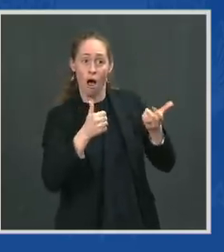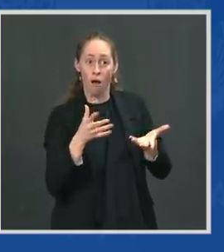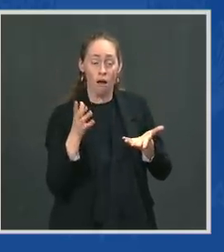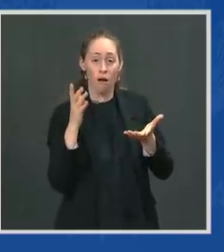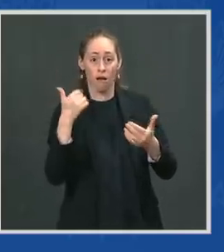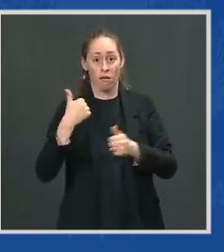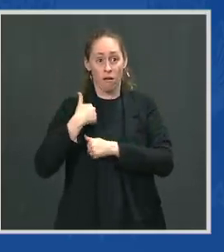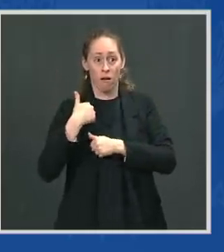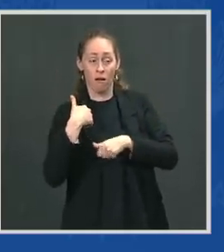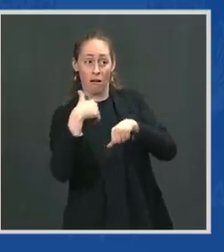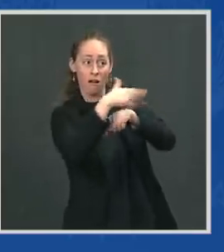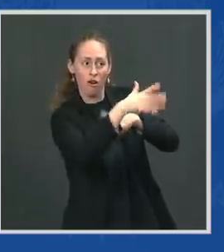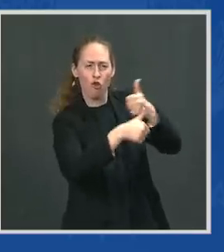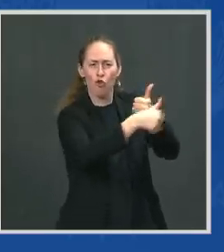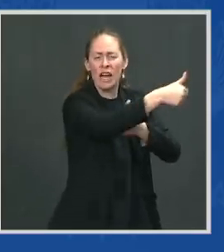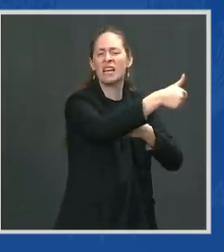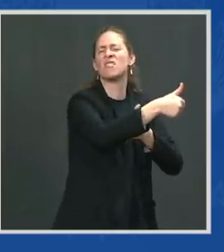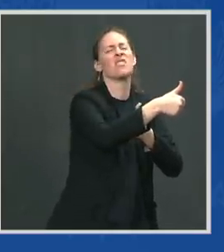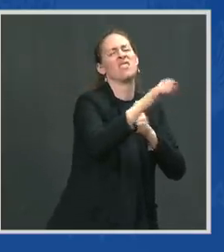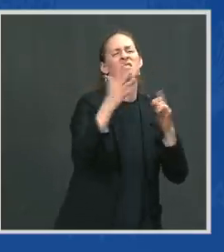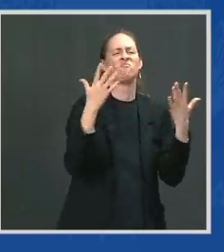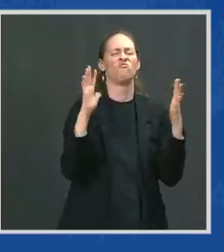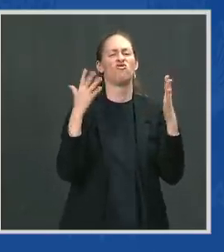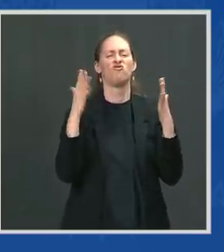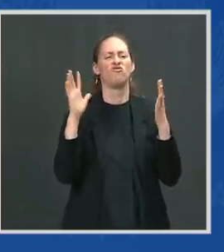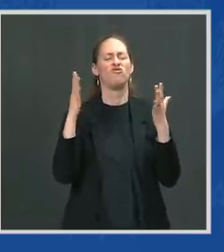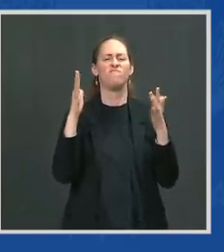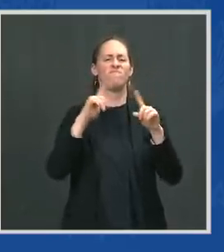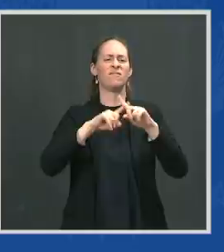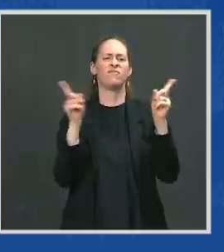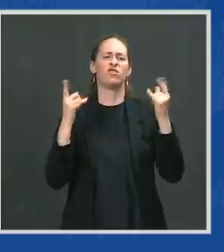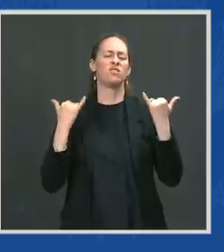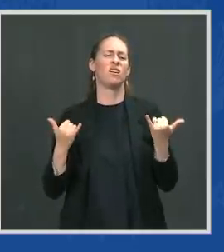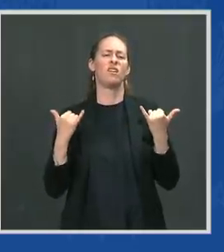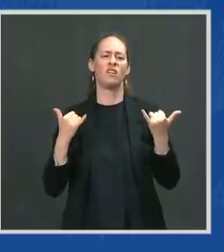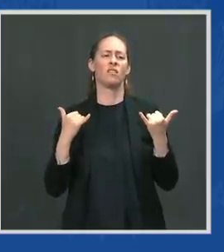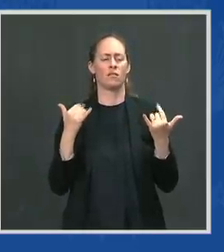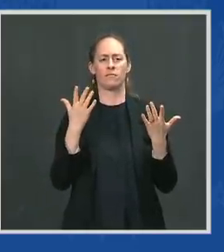You know, that's nothing more than a recipe for keeping American troops in Afghanistan indefinitely.